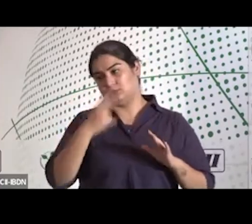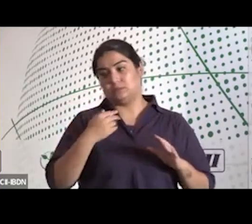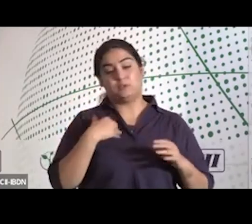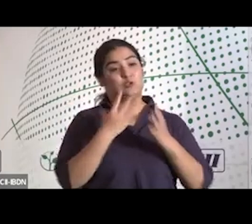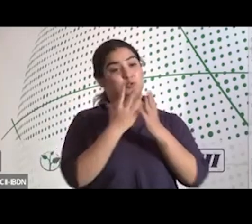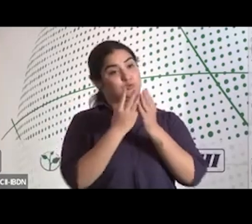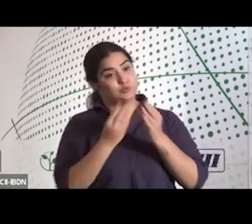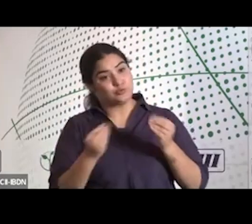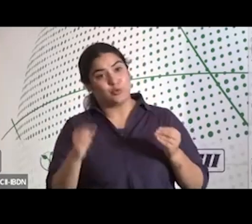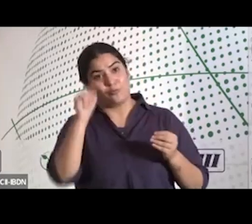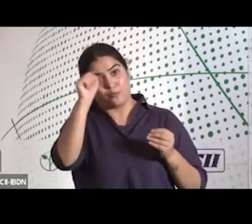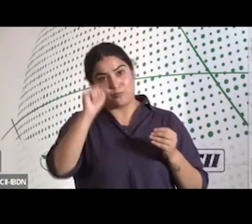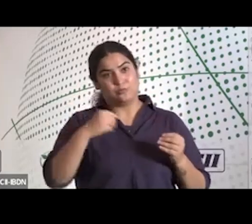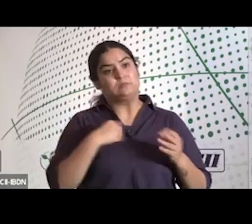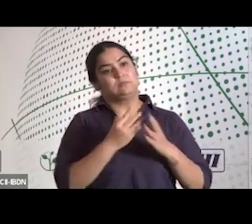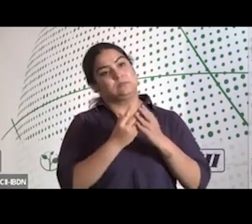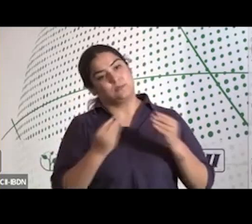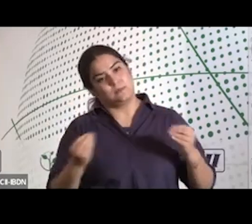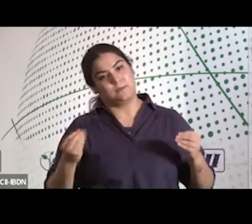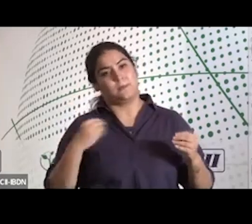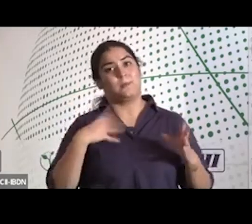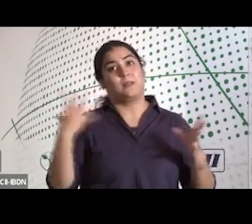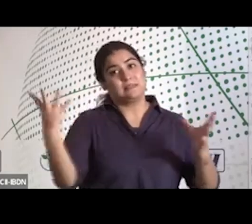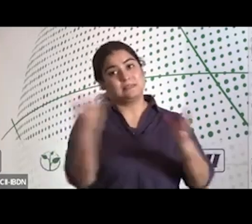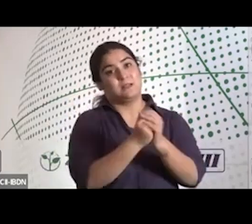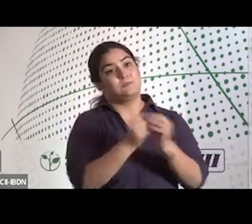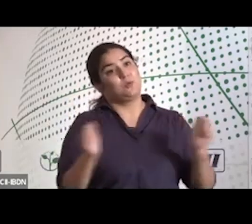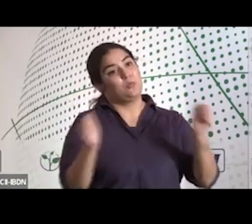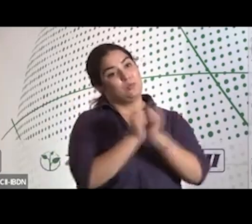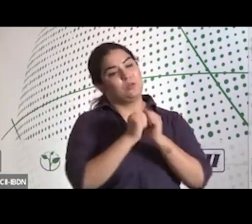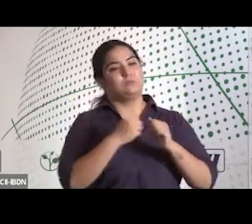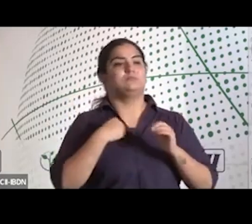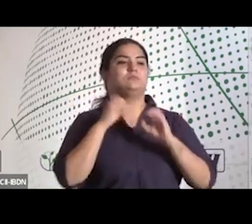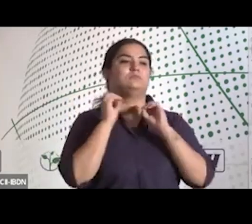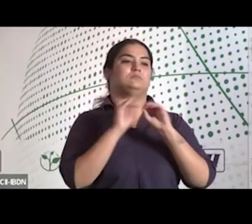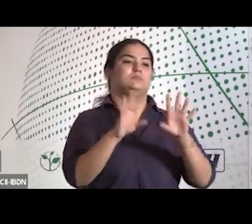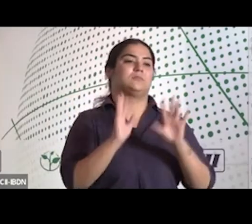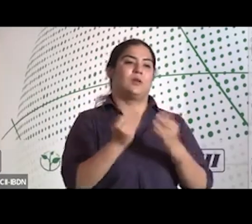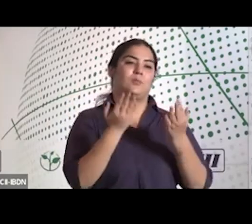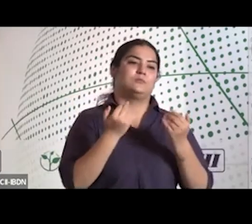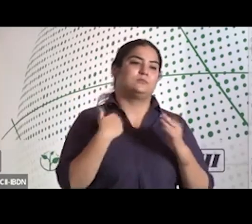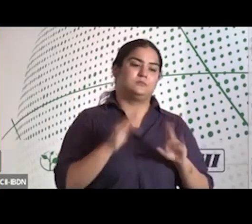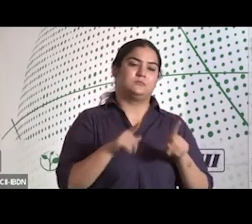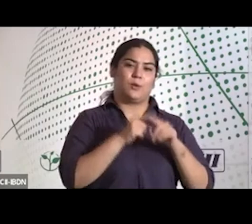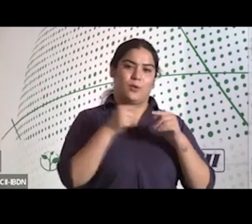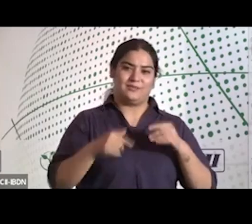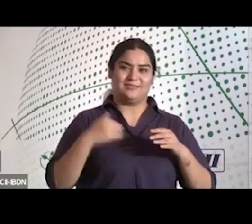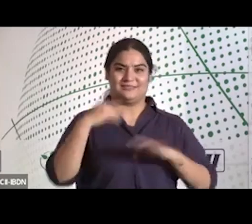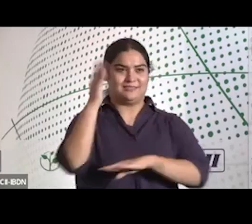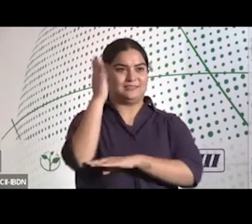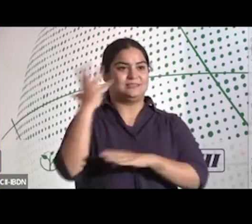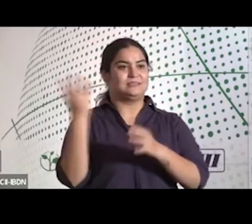this issue together with innovations. And that's why we put this session here because after all,